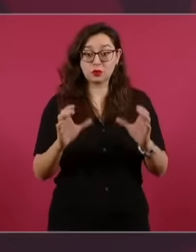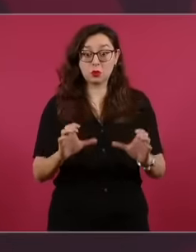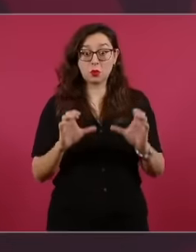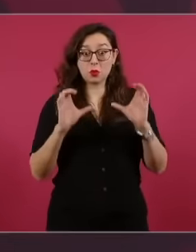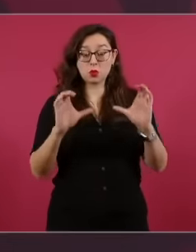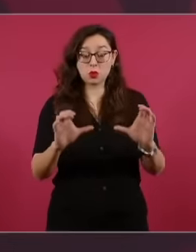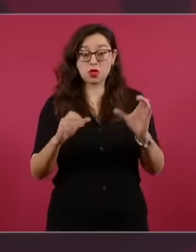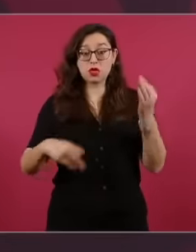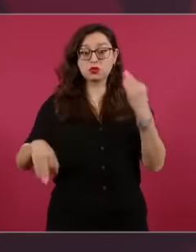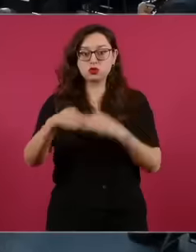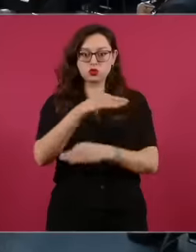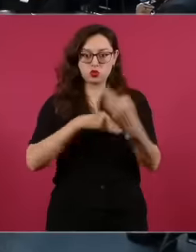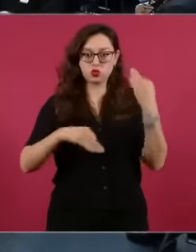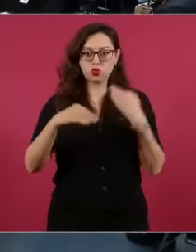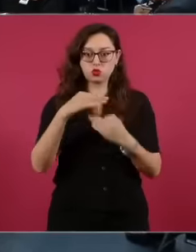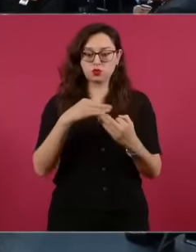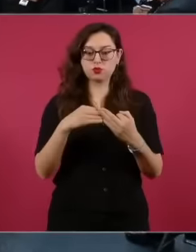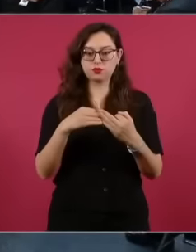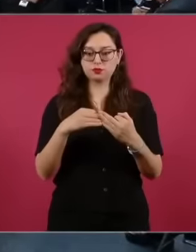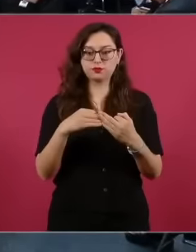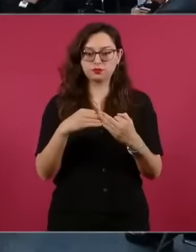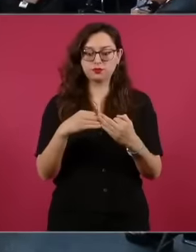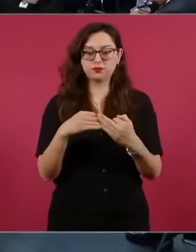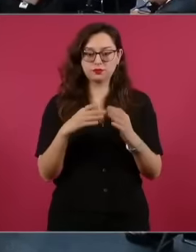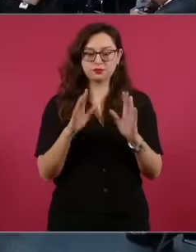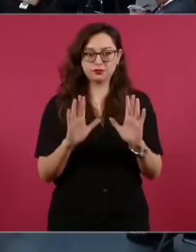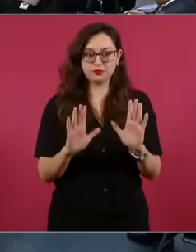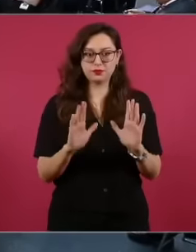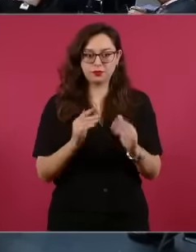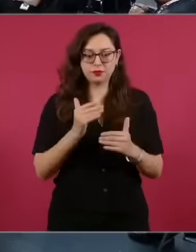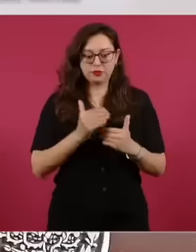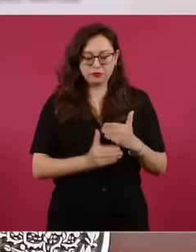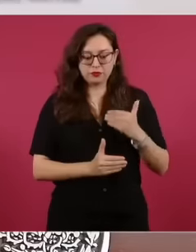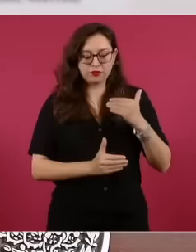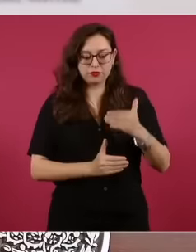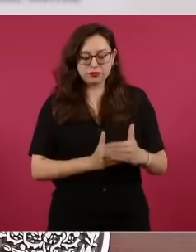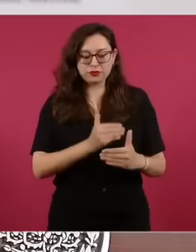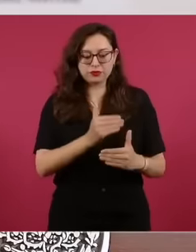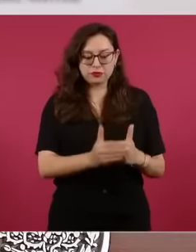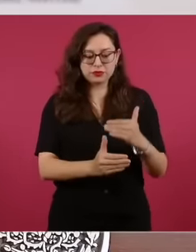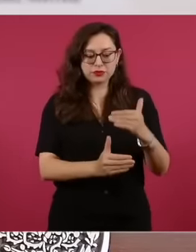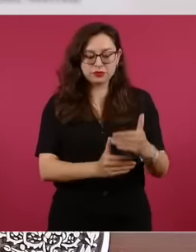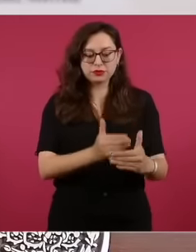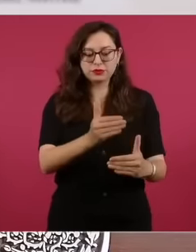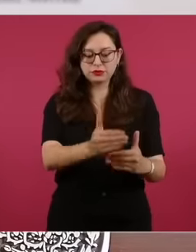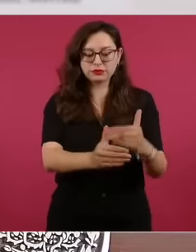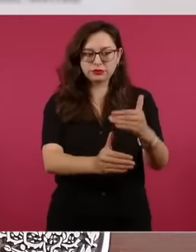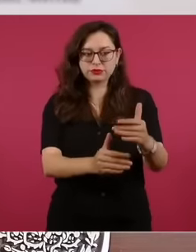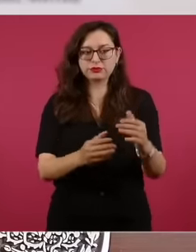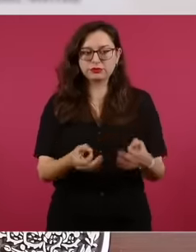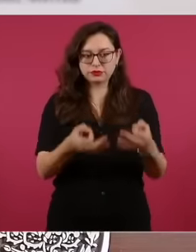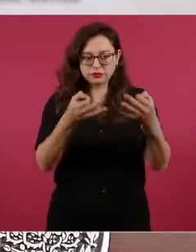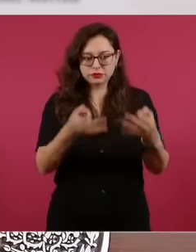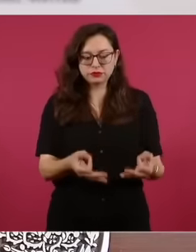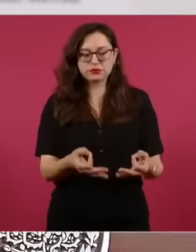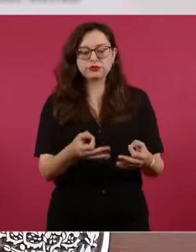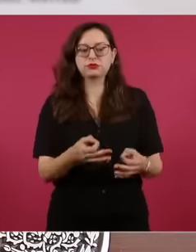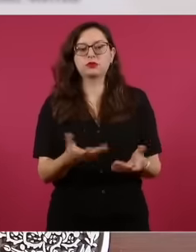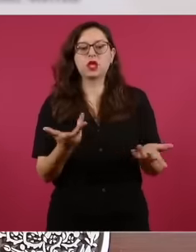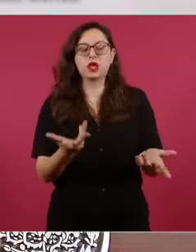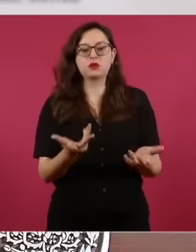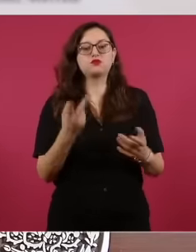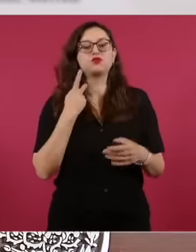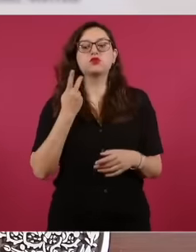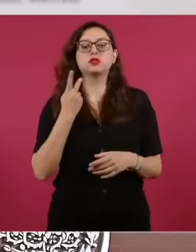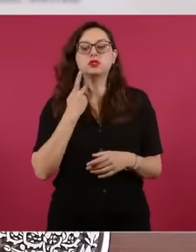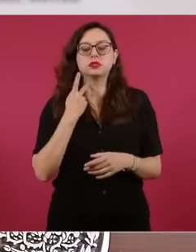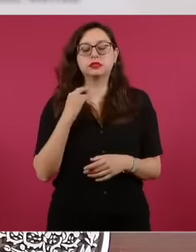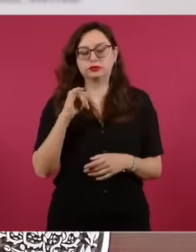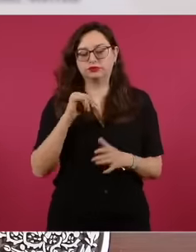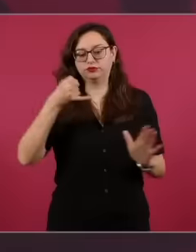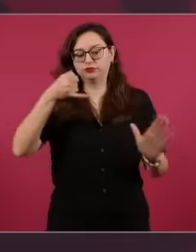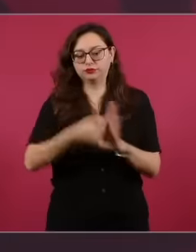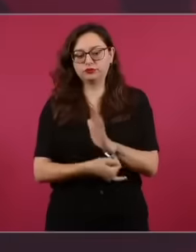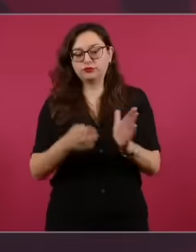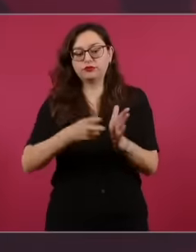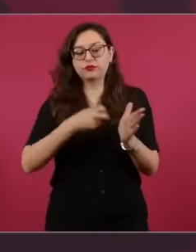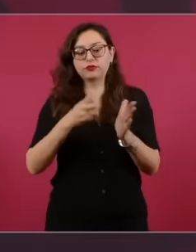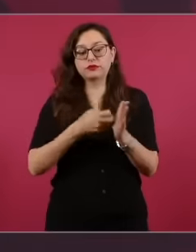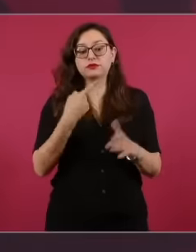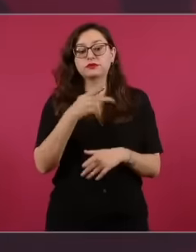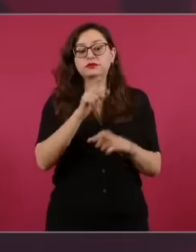forms that politics are substance and form and why